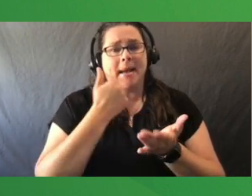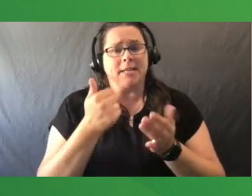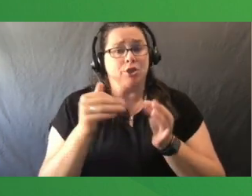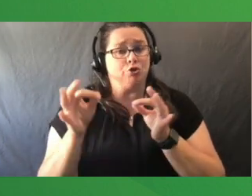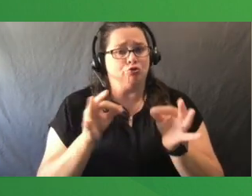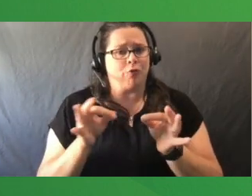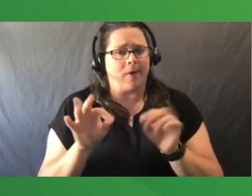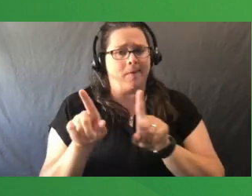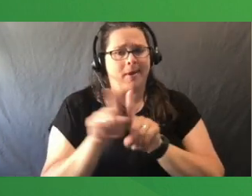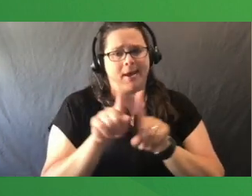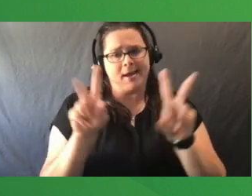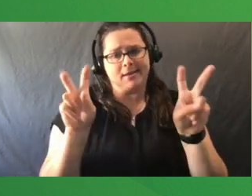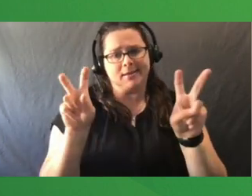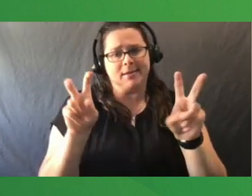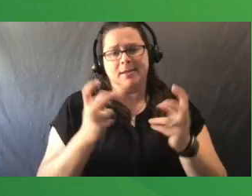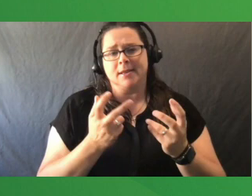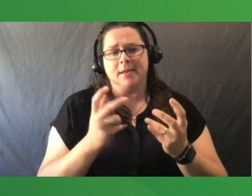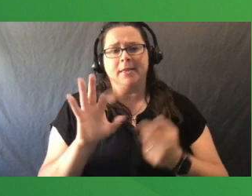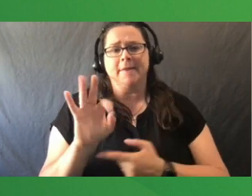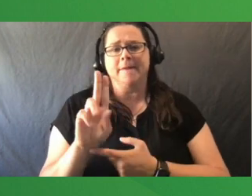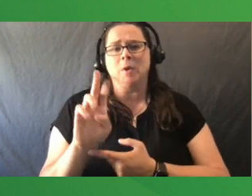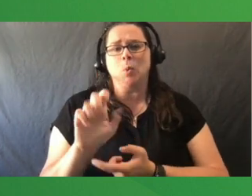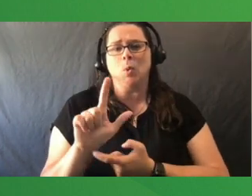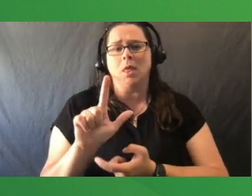fire? Like, you can go ahead and put your ideas in the chat.